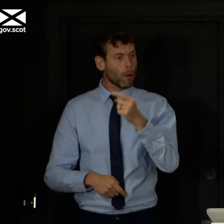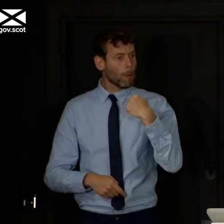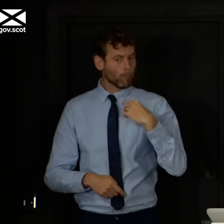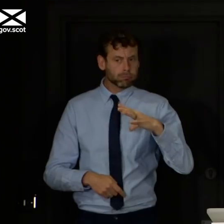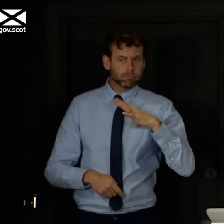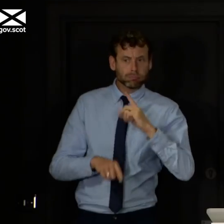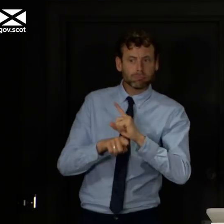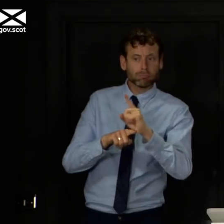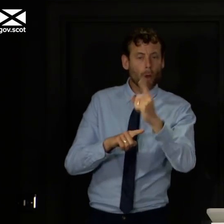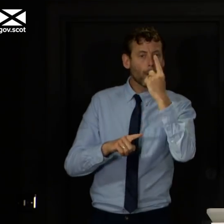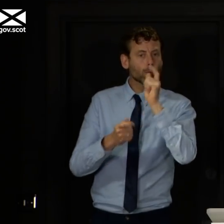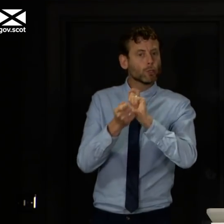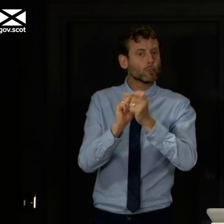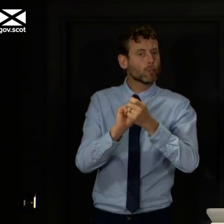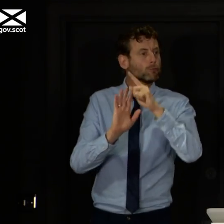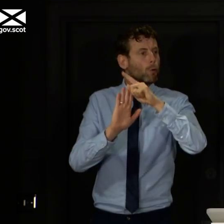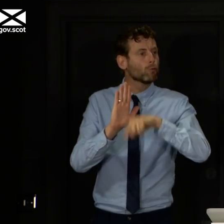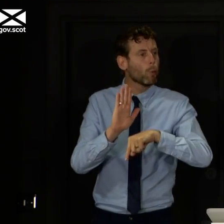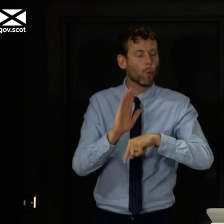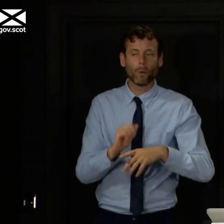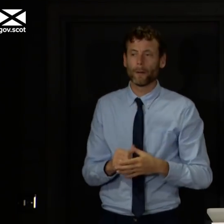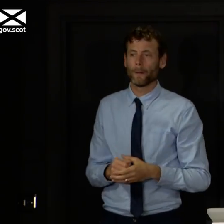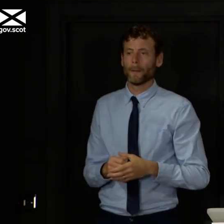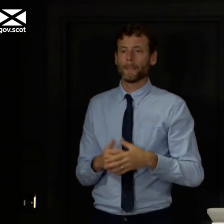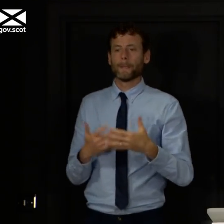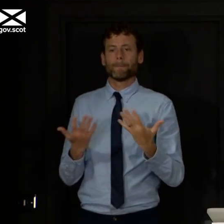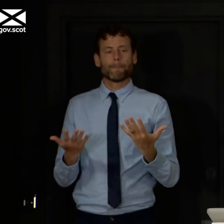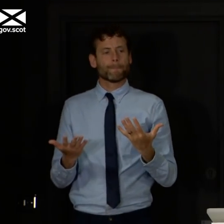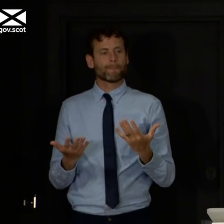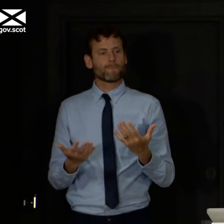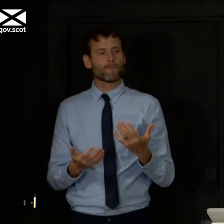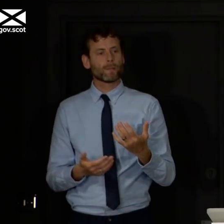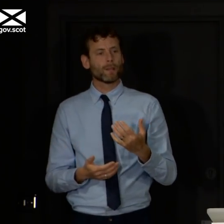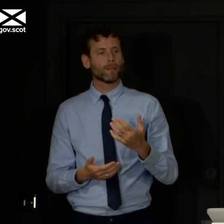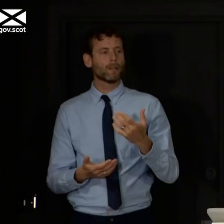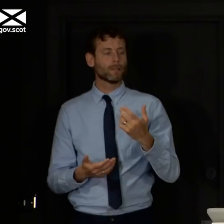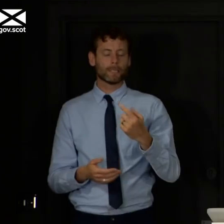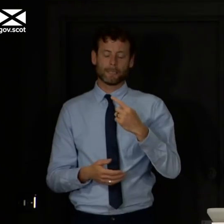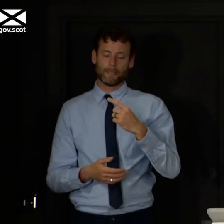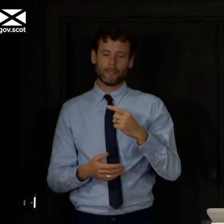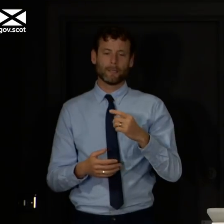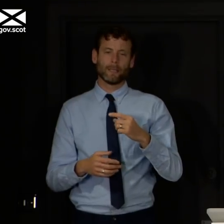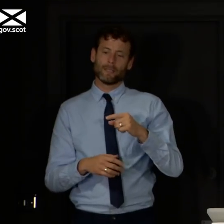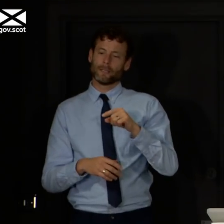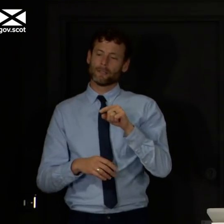is not an absolute discussion. Just as it is not the case that there is no risk of transmission